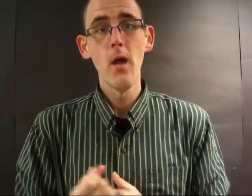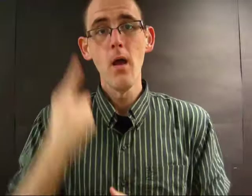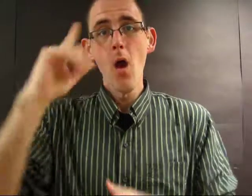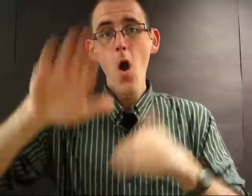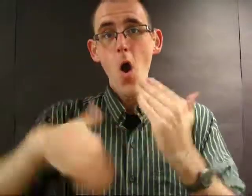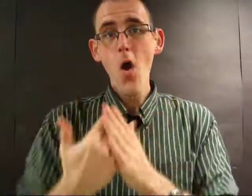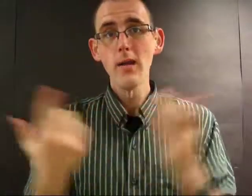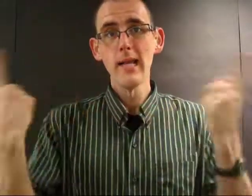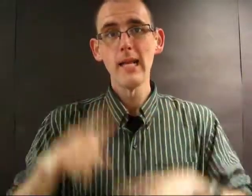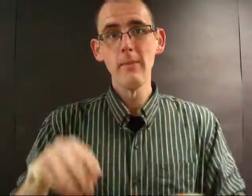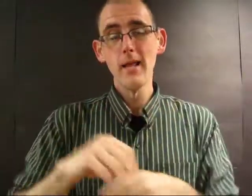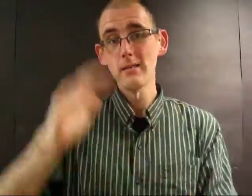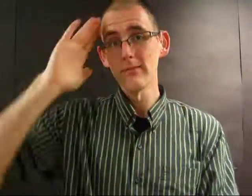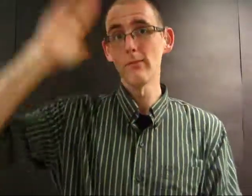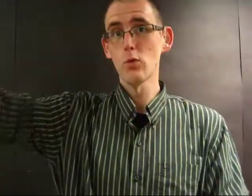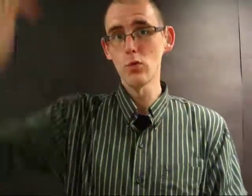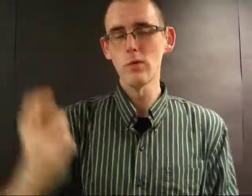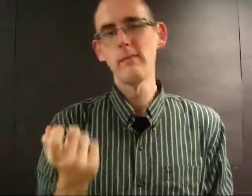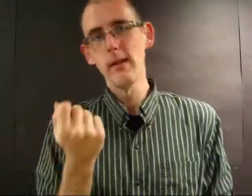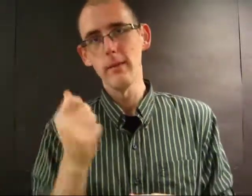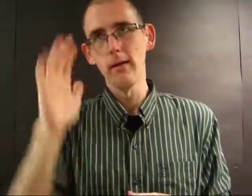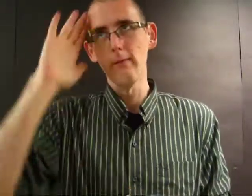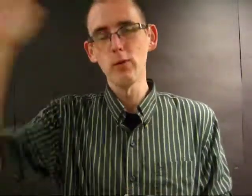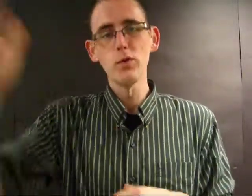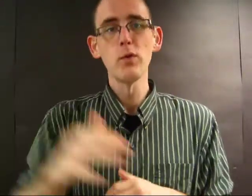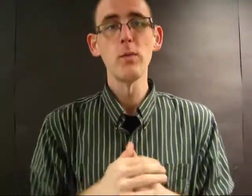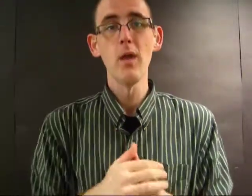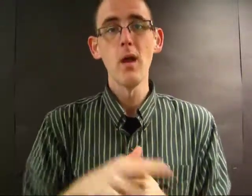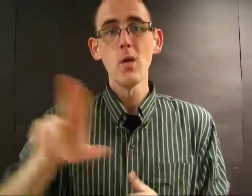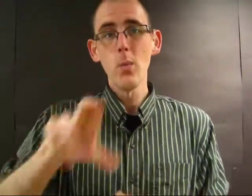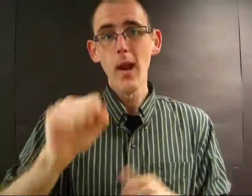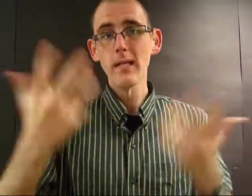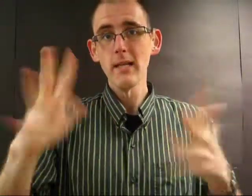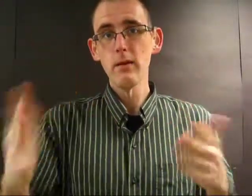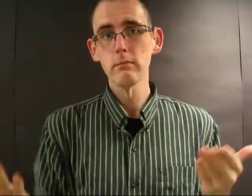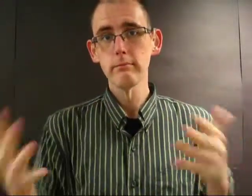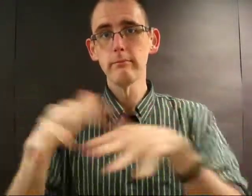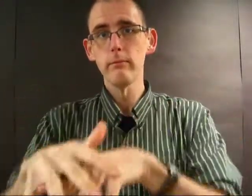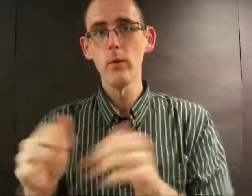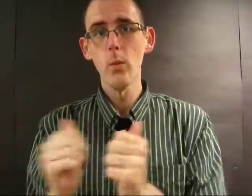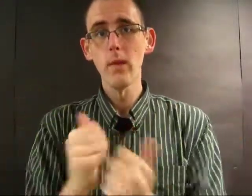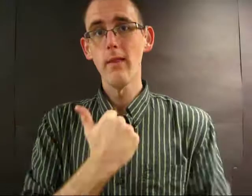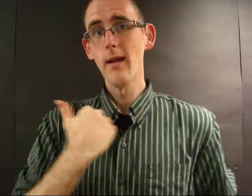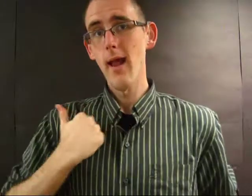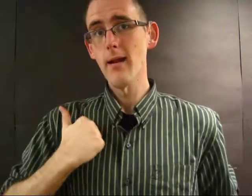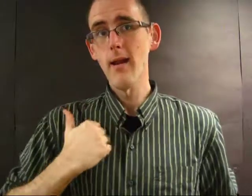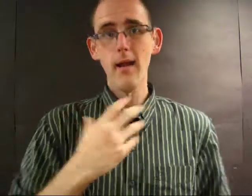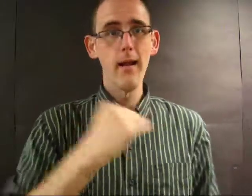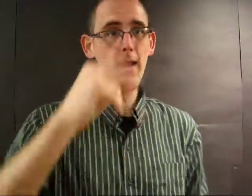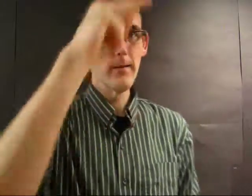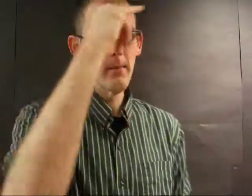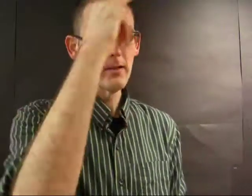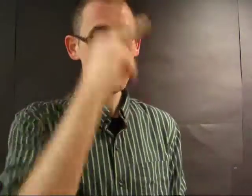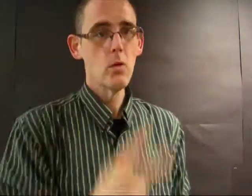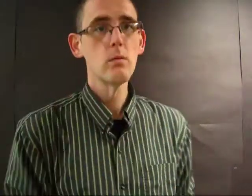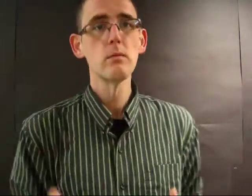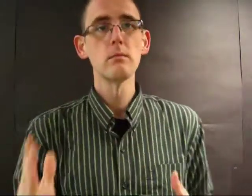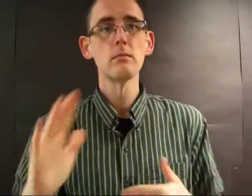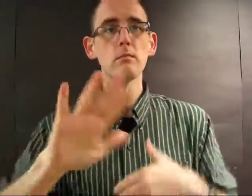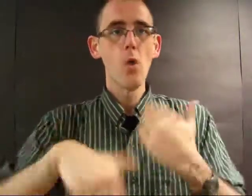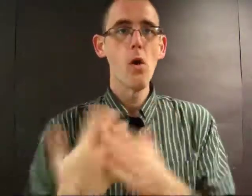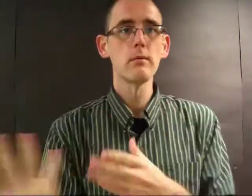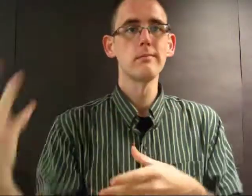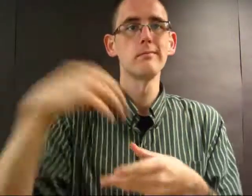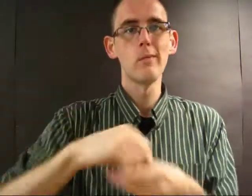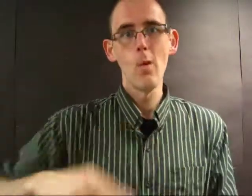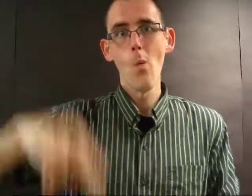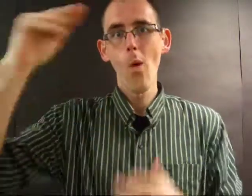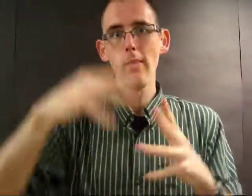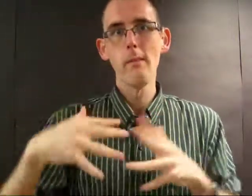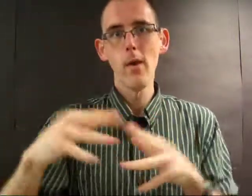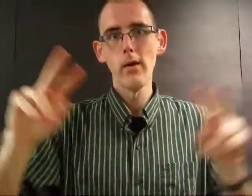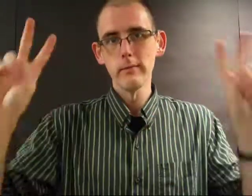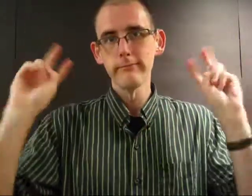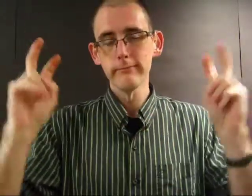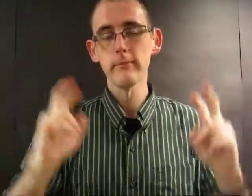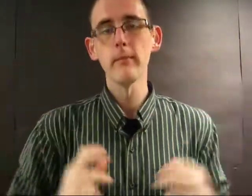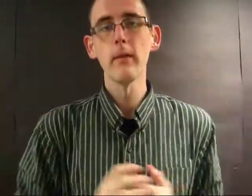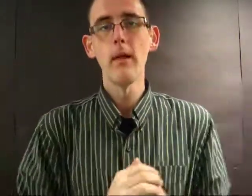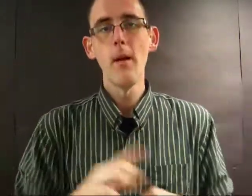It all takes place a little bit in the future, when the United States has joined up with Canada and Mexico to form a single North America.